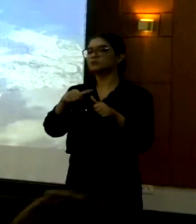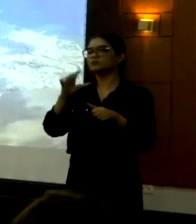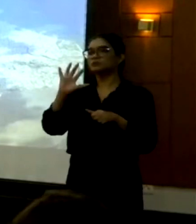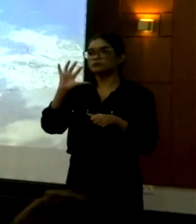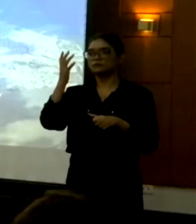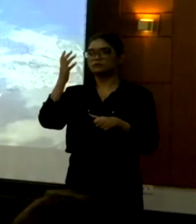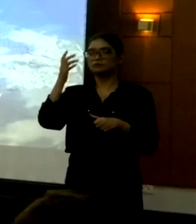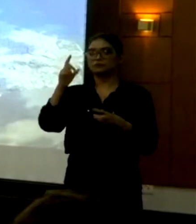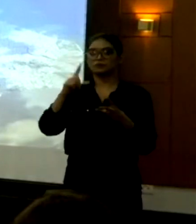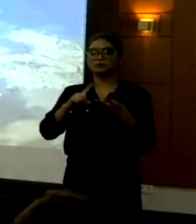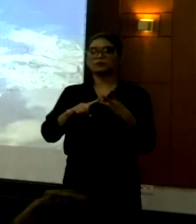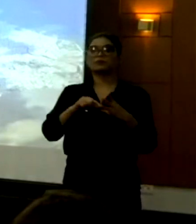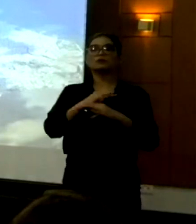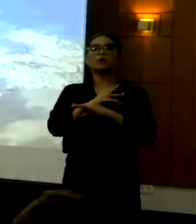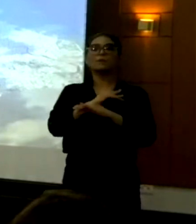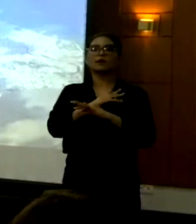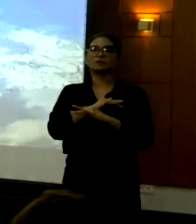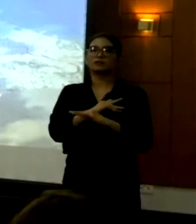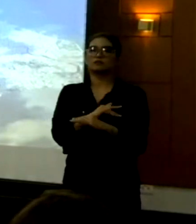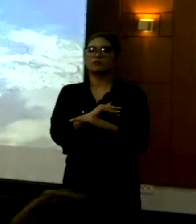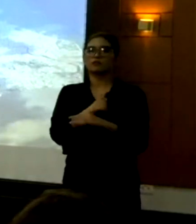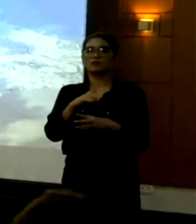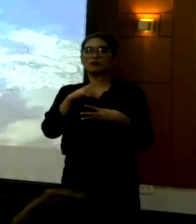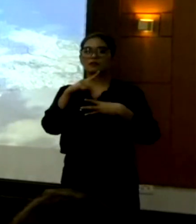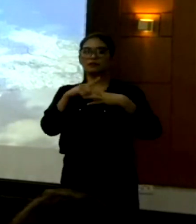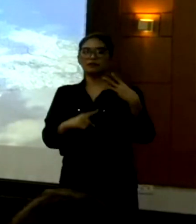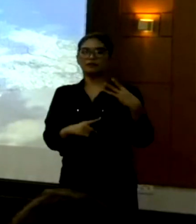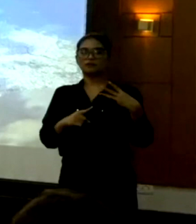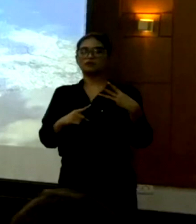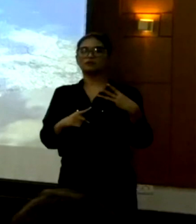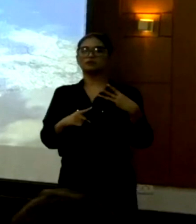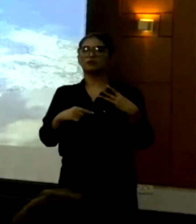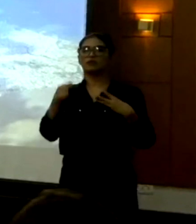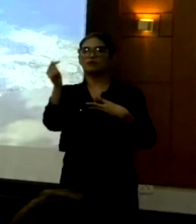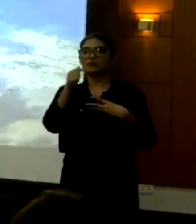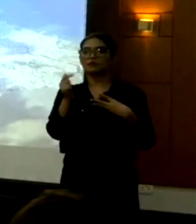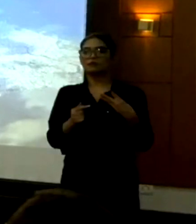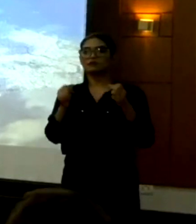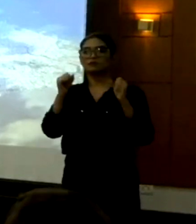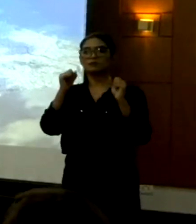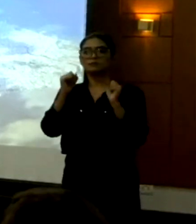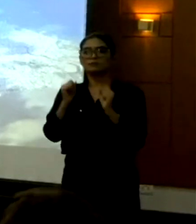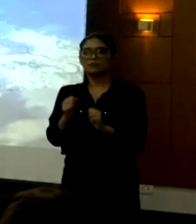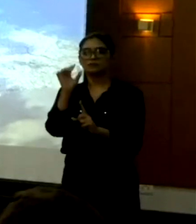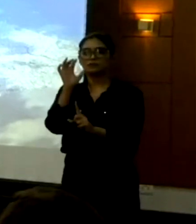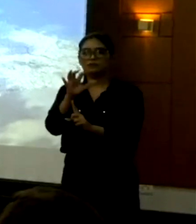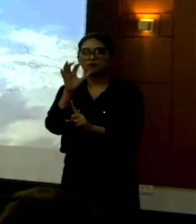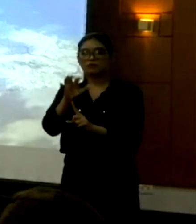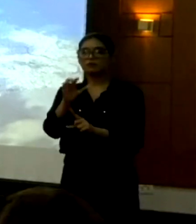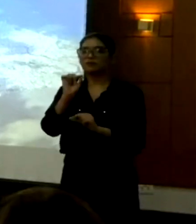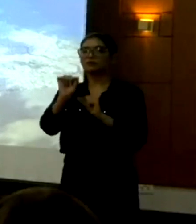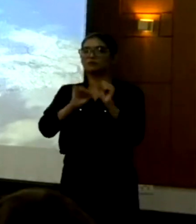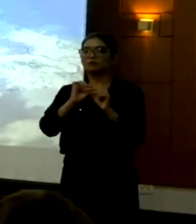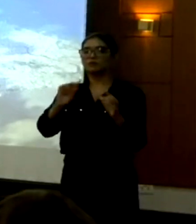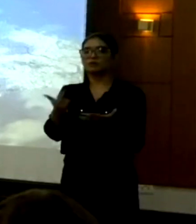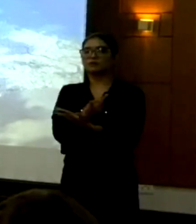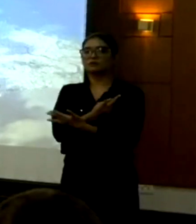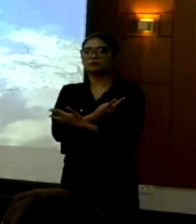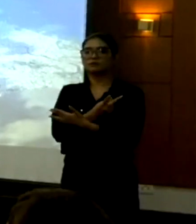3 elements OR 3 factors that can exacerbate extreme events so Belém is 1 example, right,